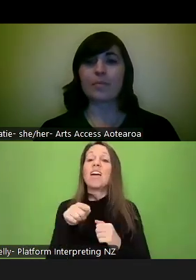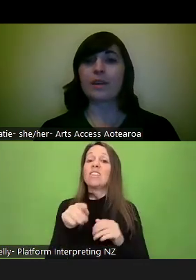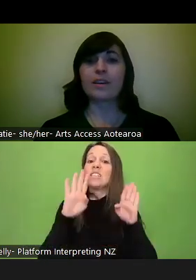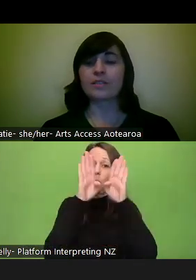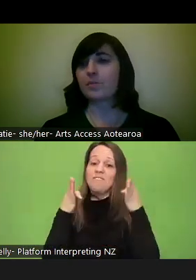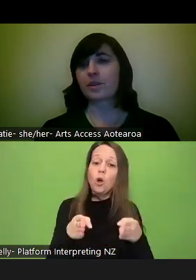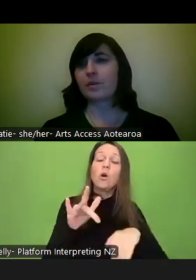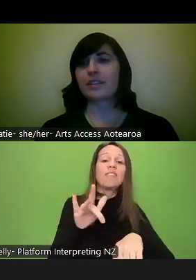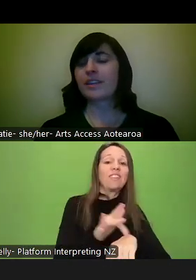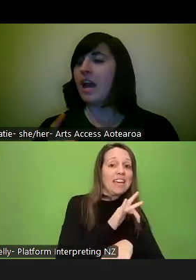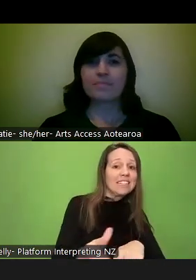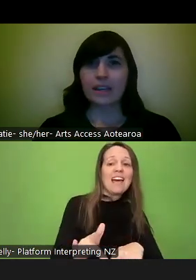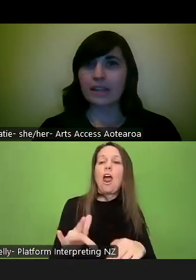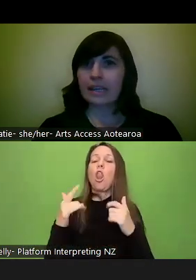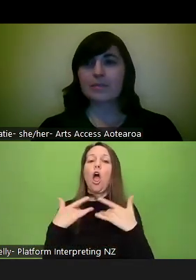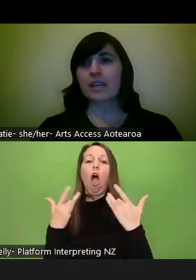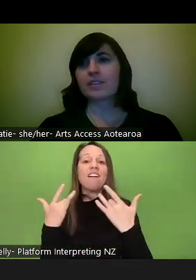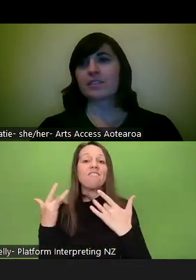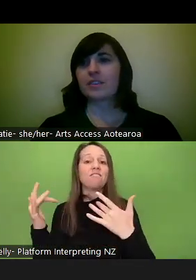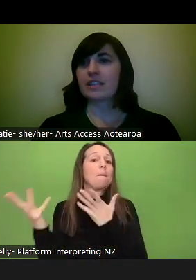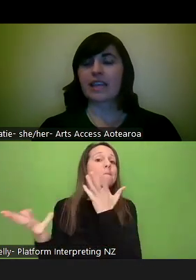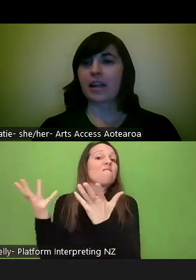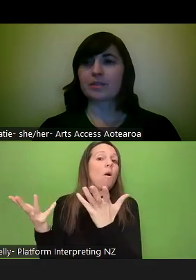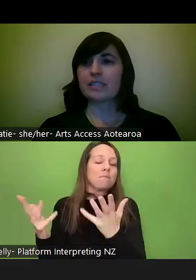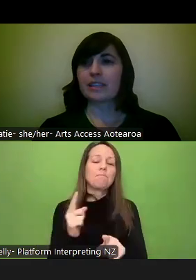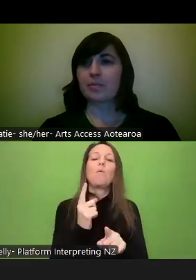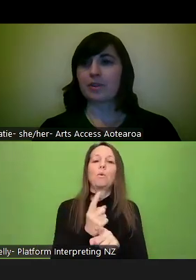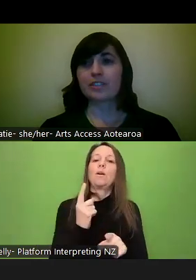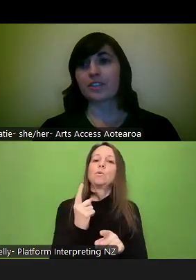We also work with GLAM sector, so that's galleries, libraries,